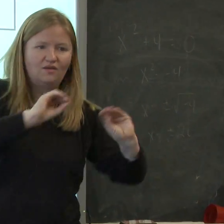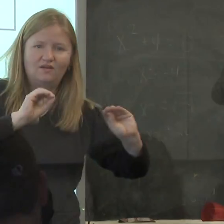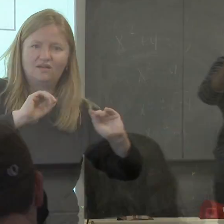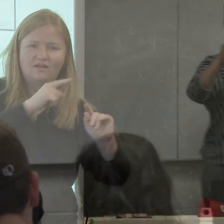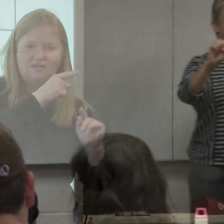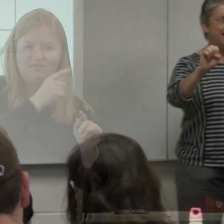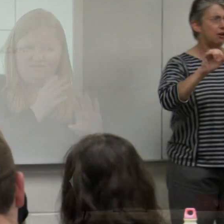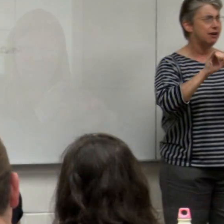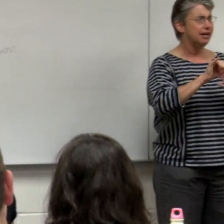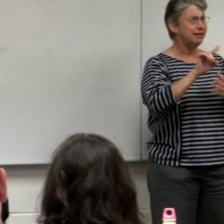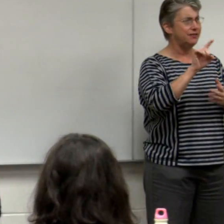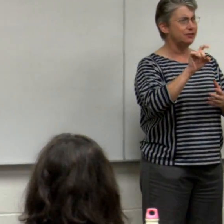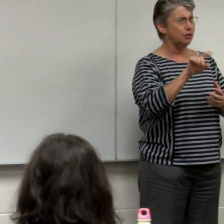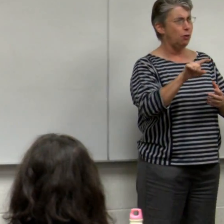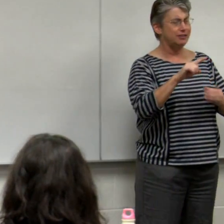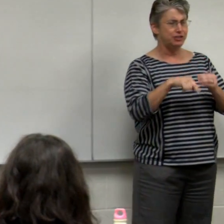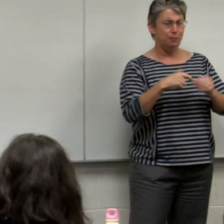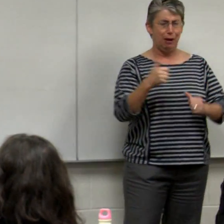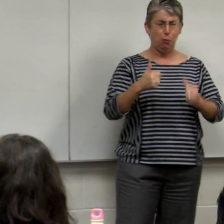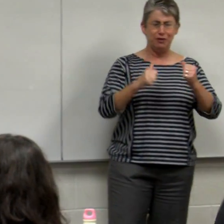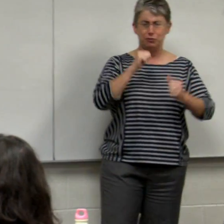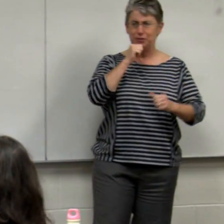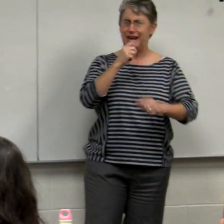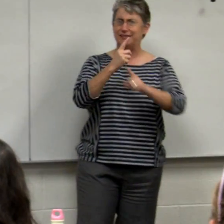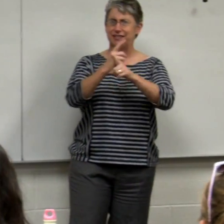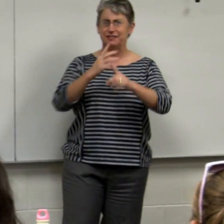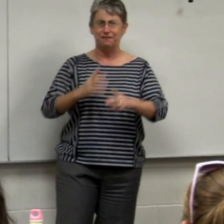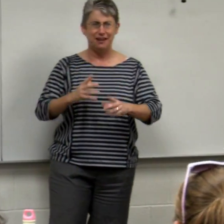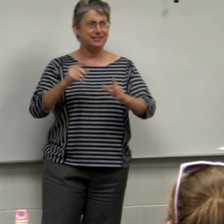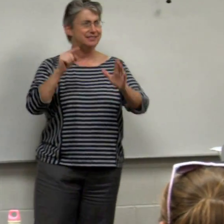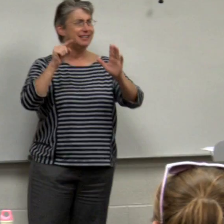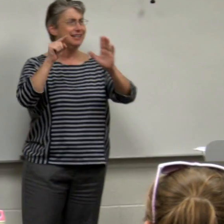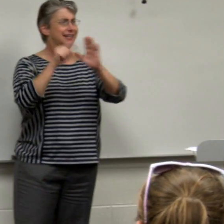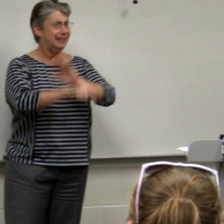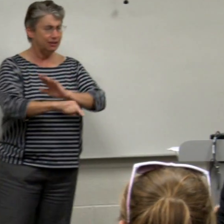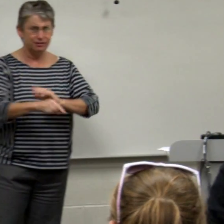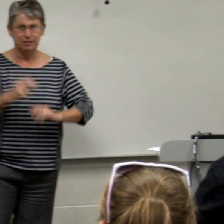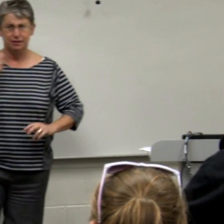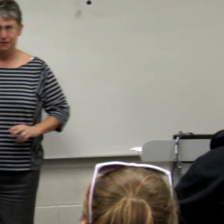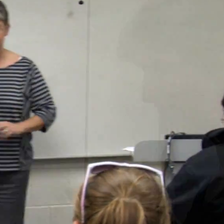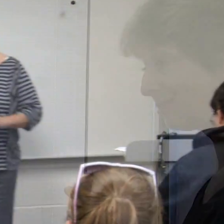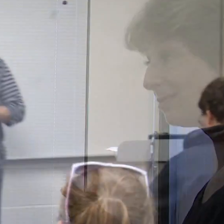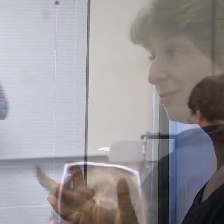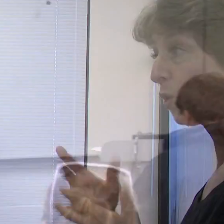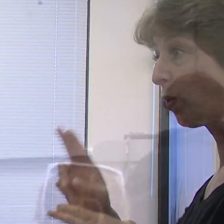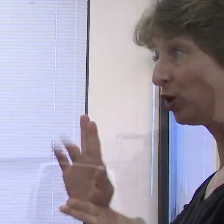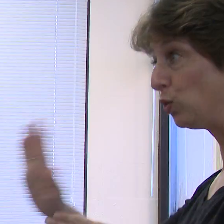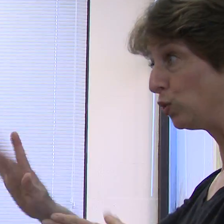But they may still lack knowledge of some of the signs that can be used for some of this very technical vocabulary.